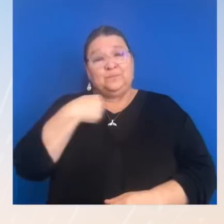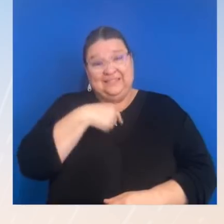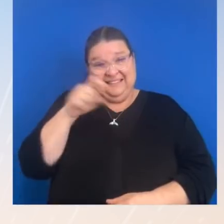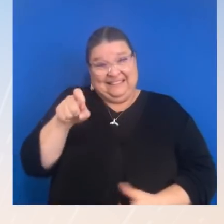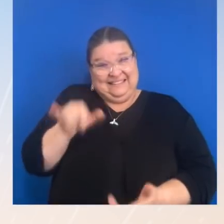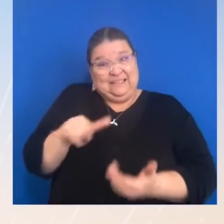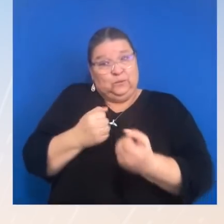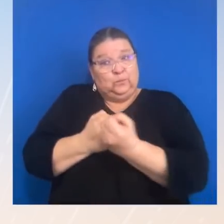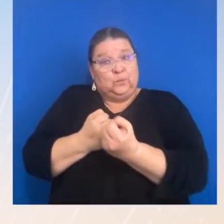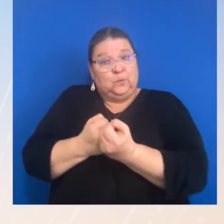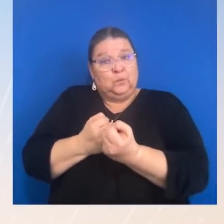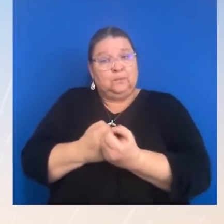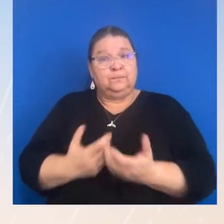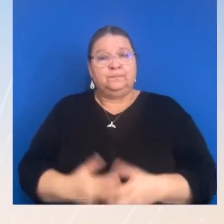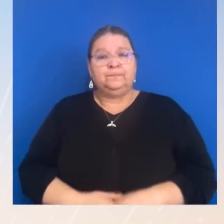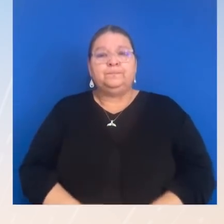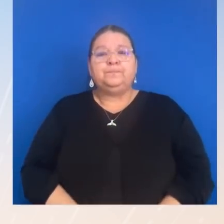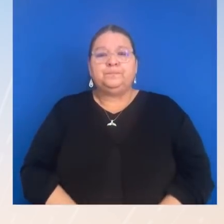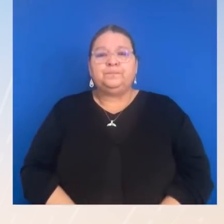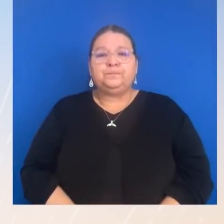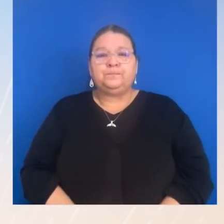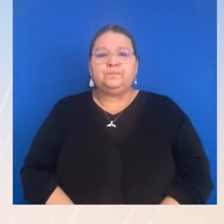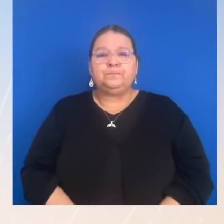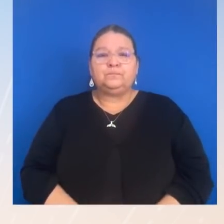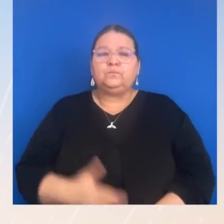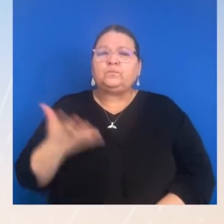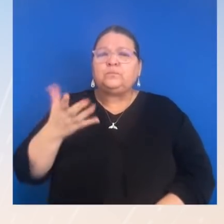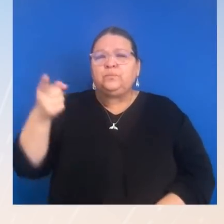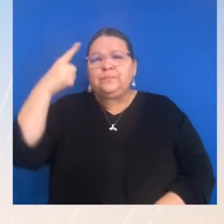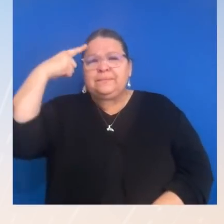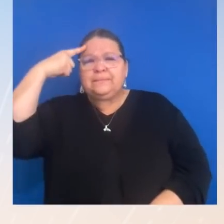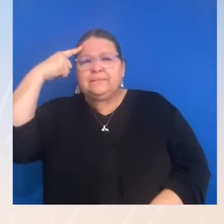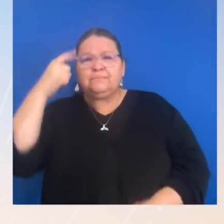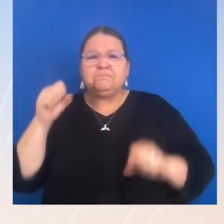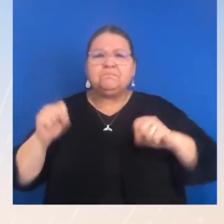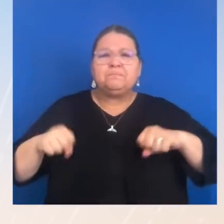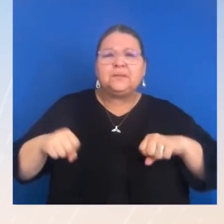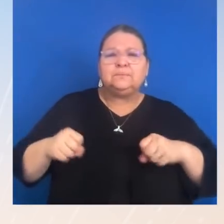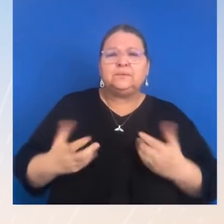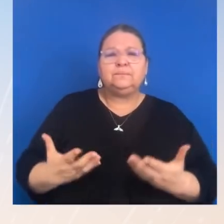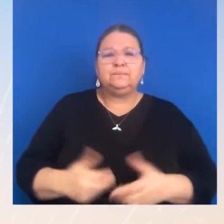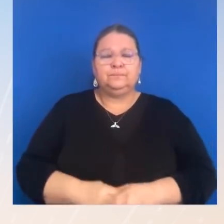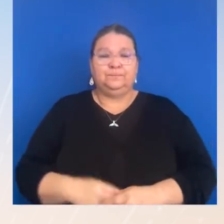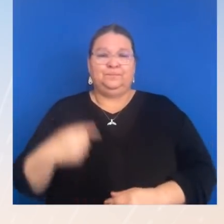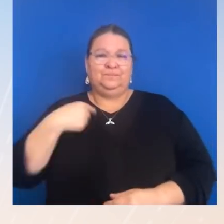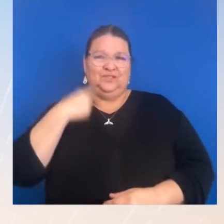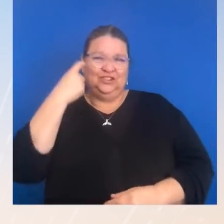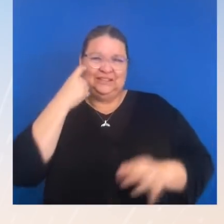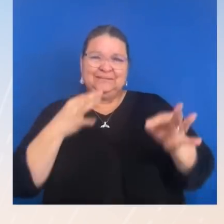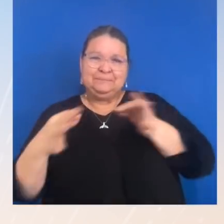it is essential we get that assistance. Otherwise, we will not be able to -- as I as I just outlined, Mara, and I appreciate you asking the question again,